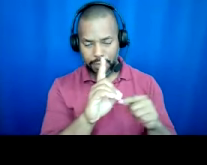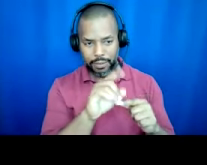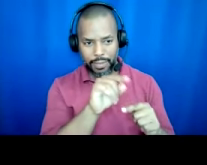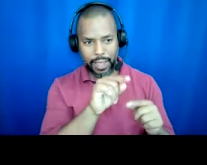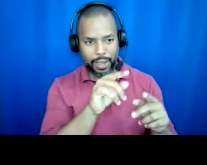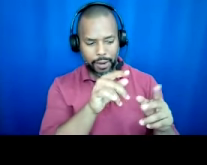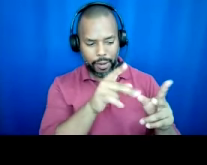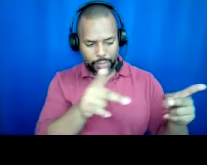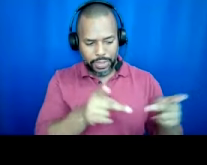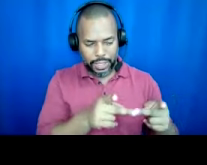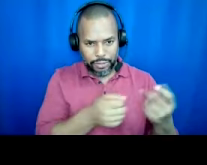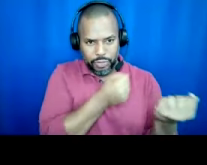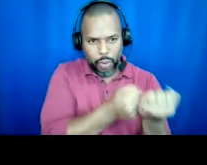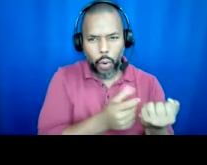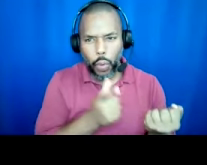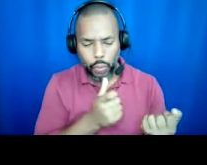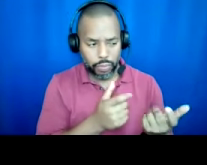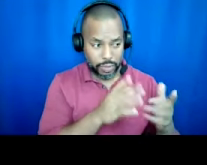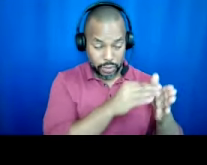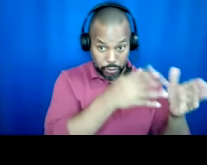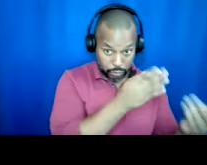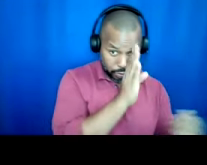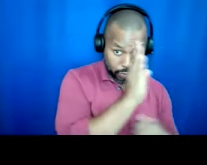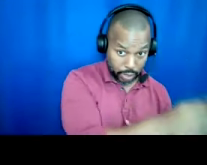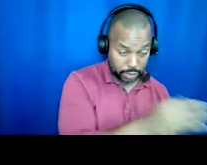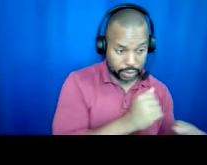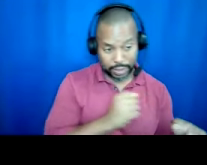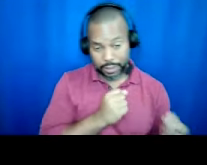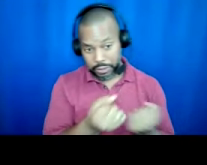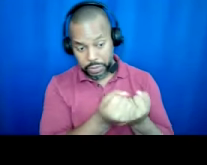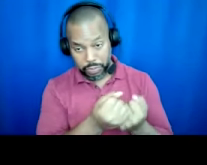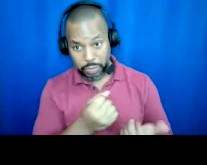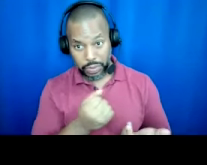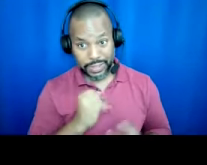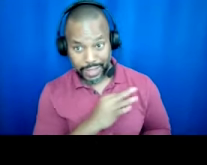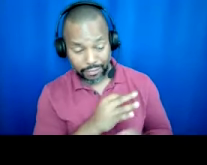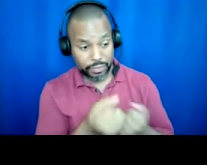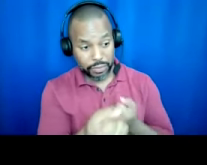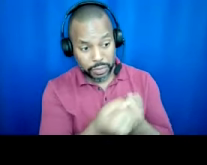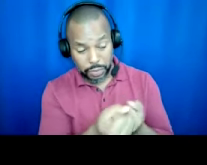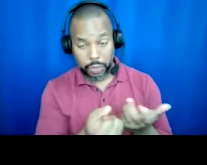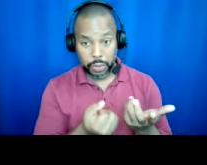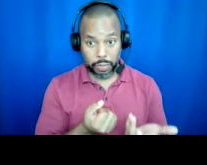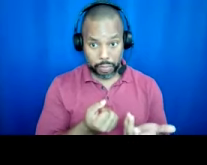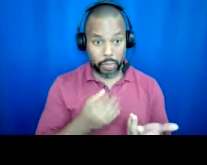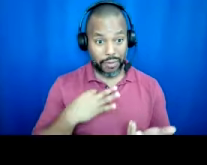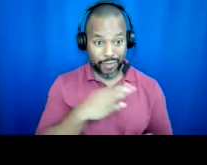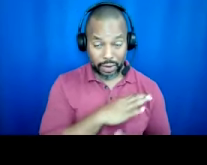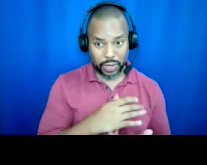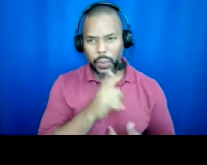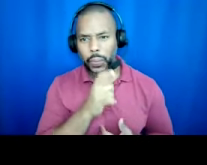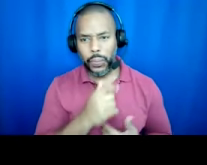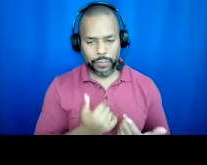Are they supporting students directly or are they supporting faculty? Are they supporting administration? Why is the position required? Right.